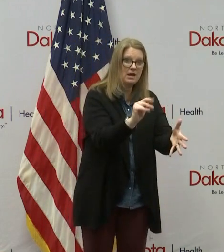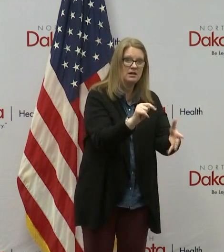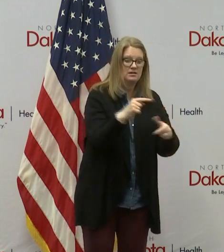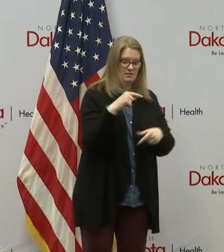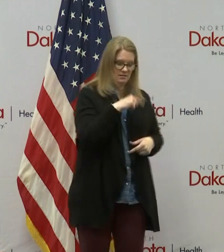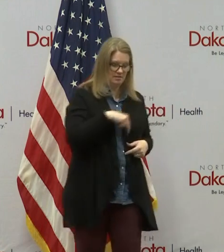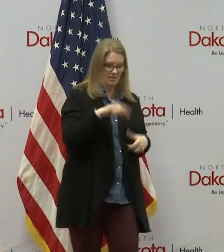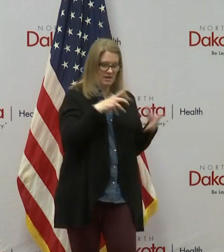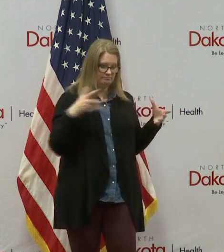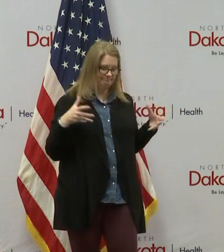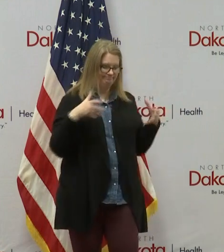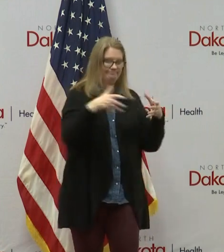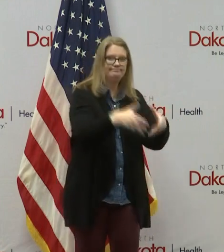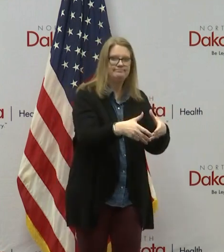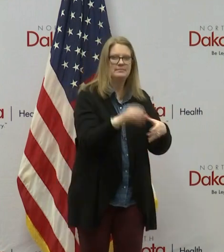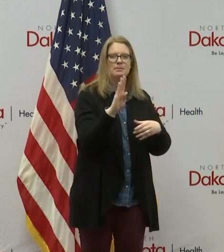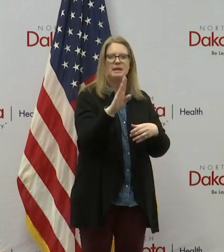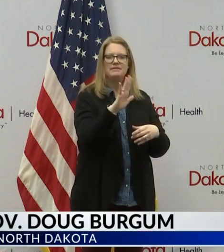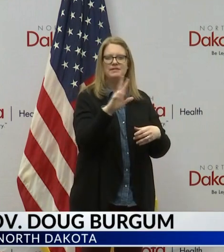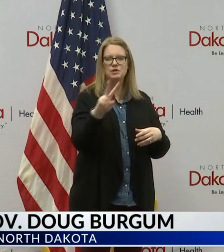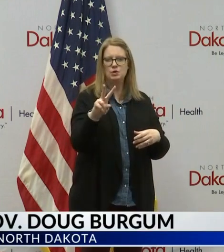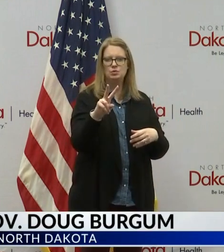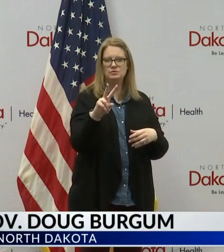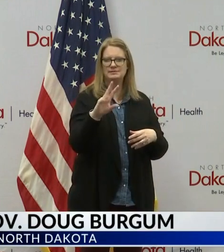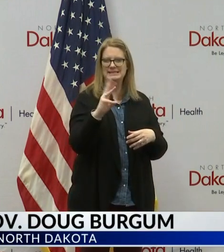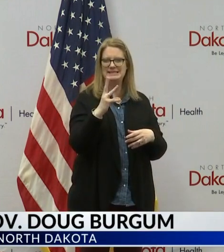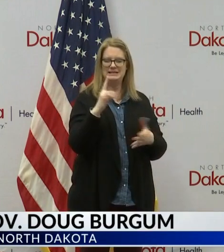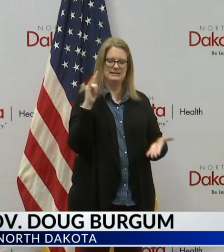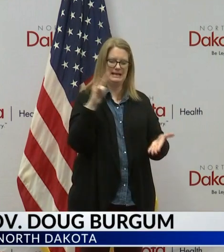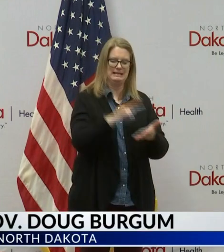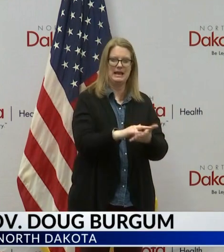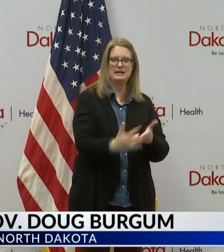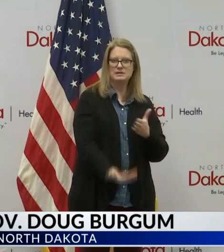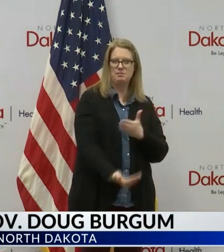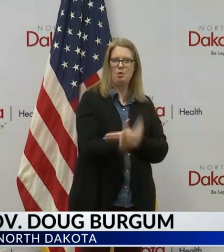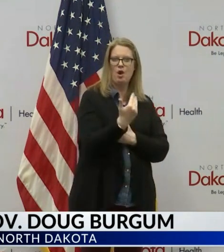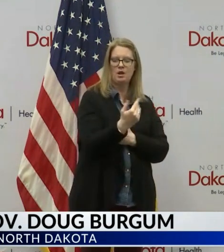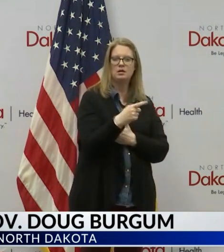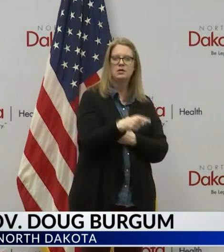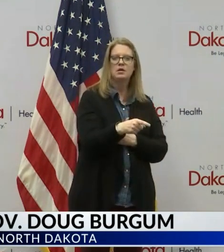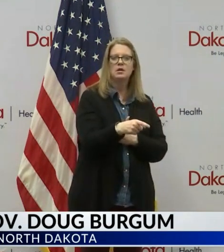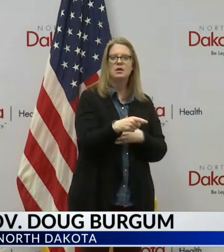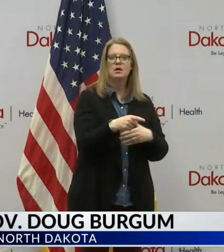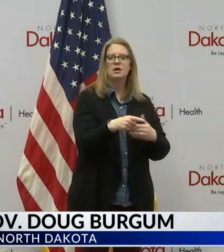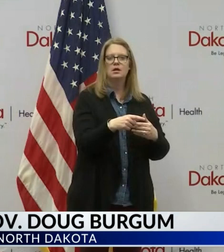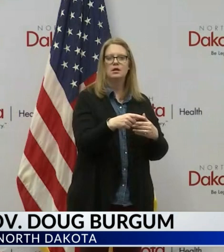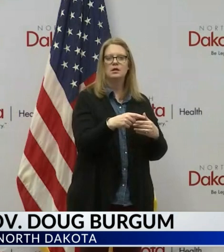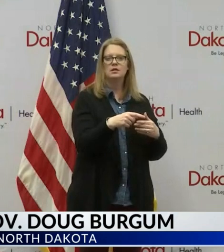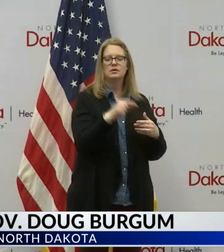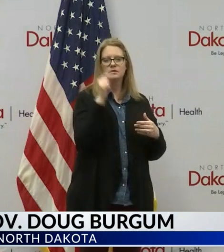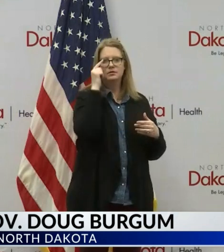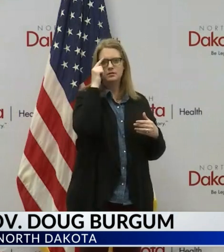WING FROM MINOTE AND SIX MONTHS AS THESE FOLKS LEAVING BEHIND FAMILY MEMBERS FROM MINOTE AND THEY ARE TURNING DAY.